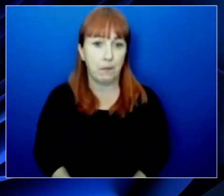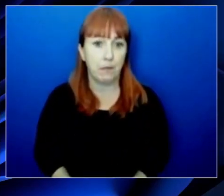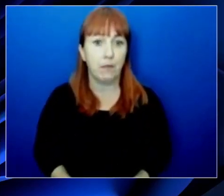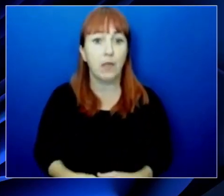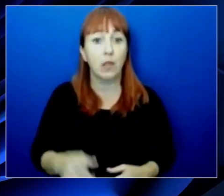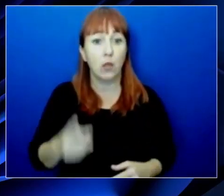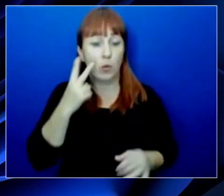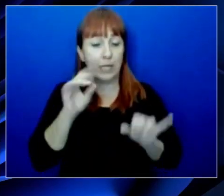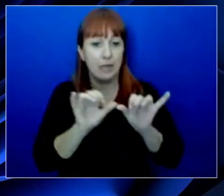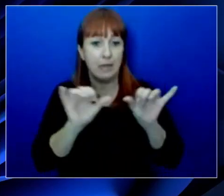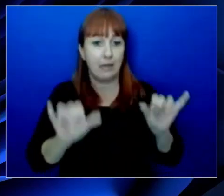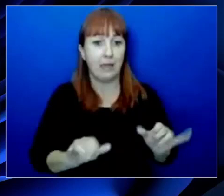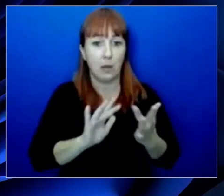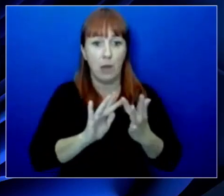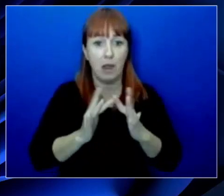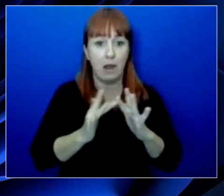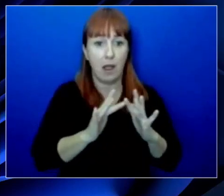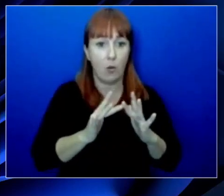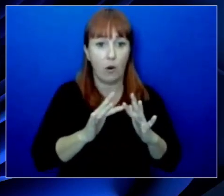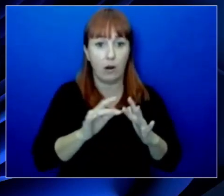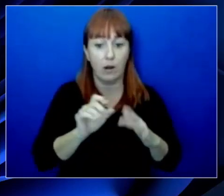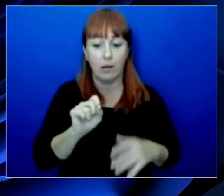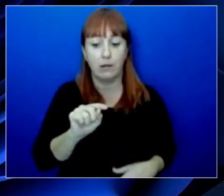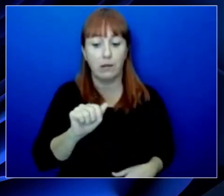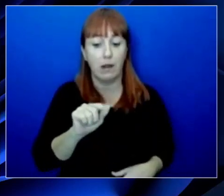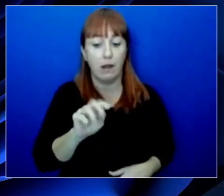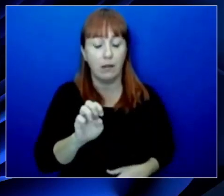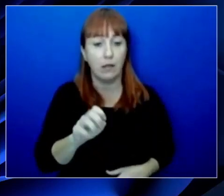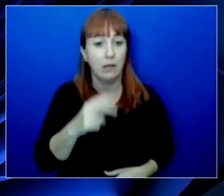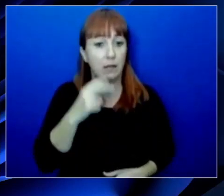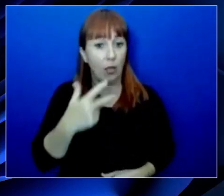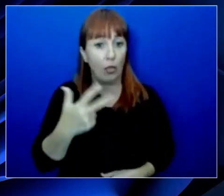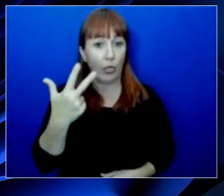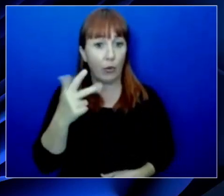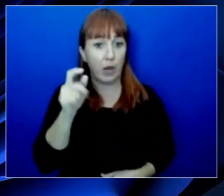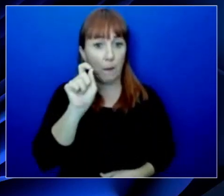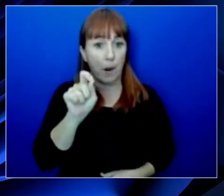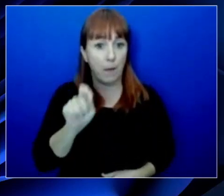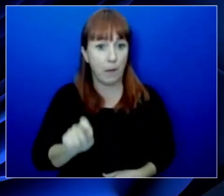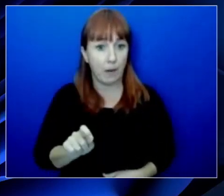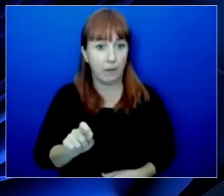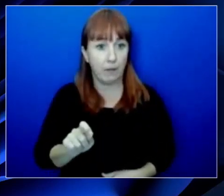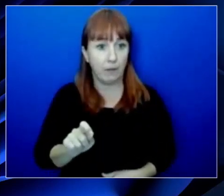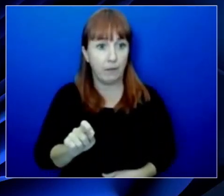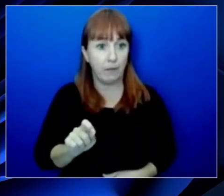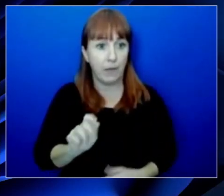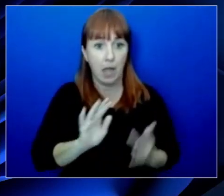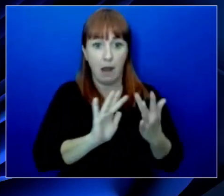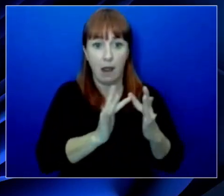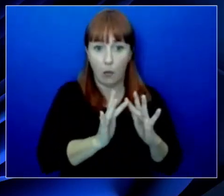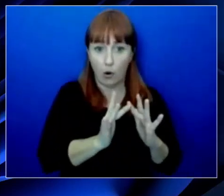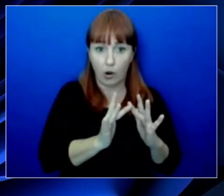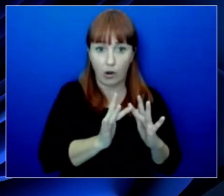The network state, and these three buttons. Here the network system I'm pressing right arrow.